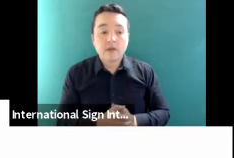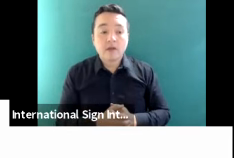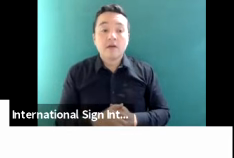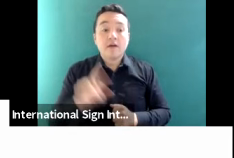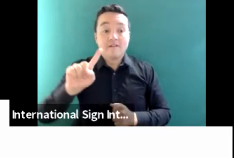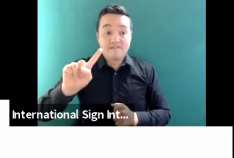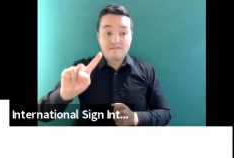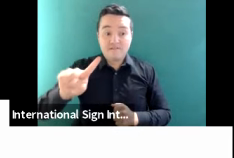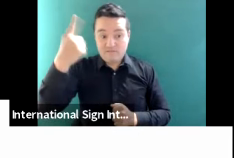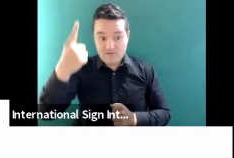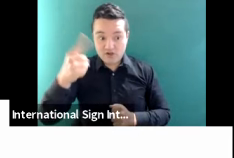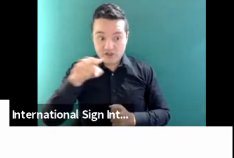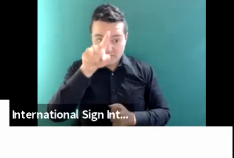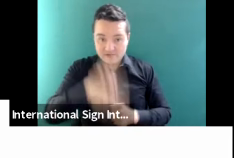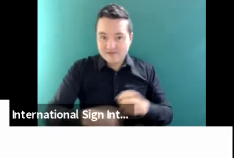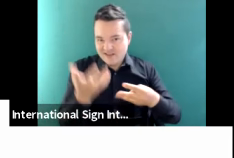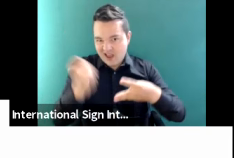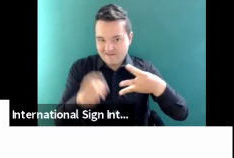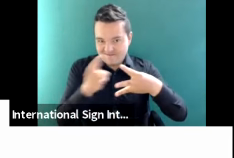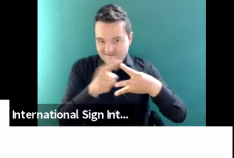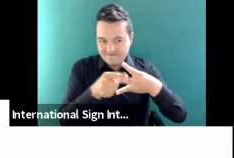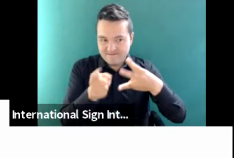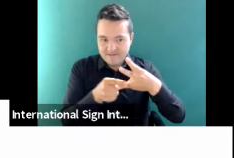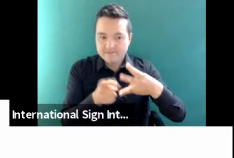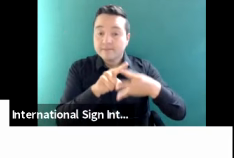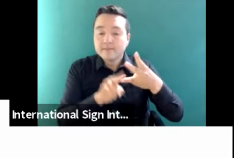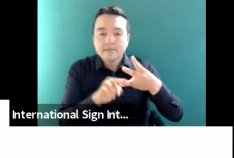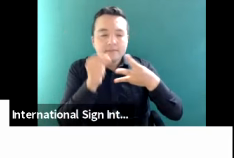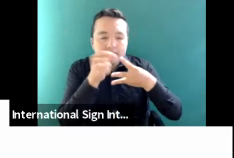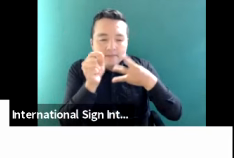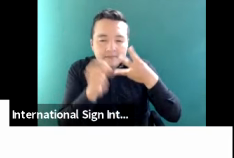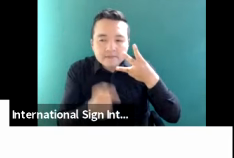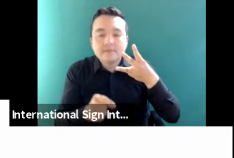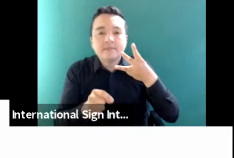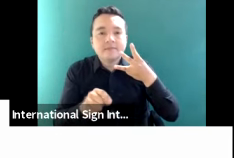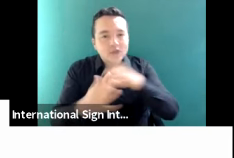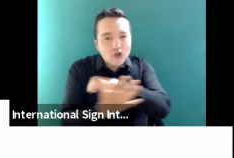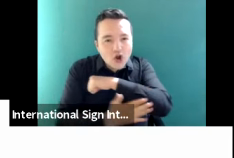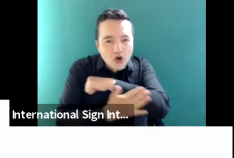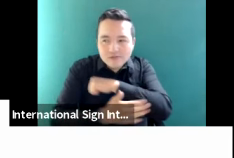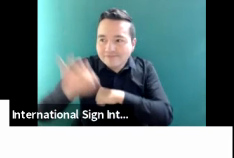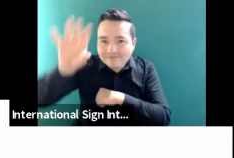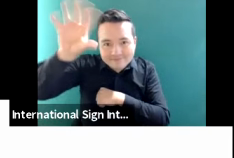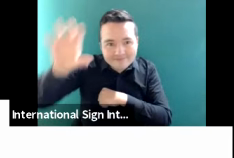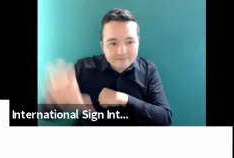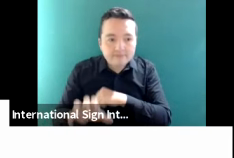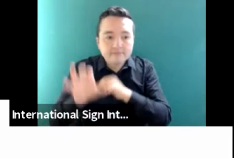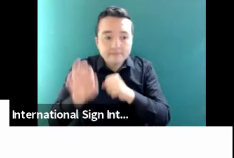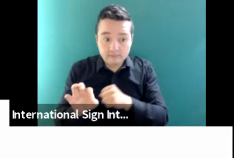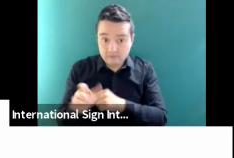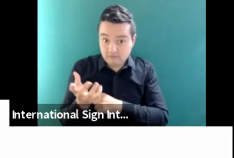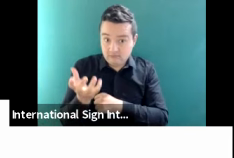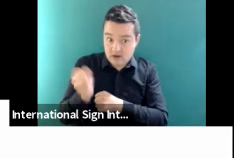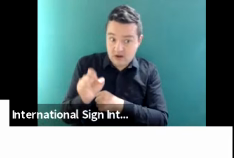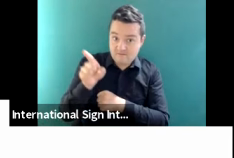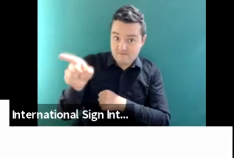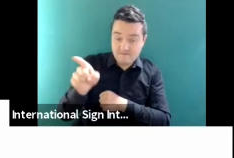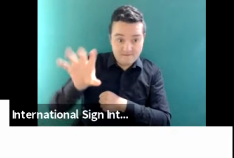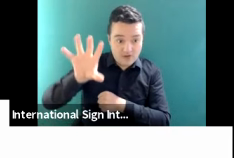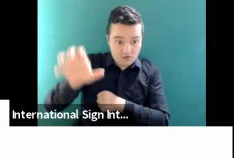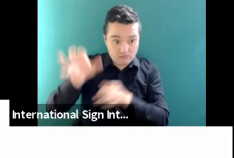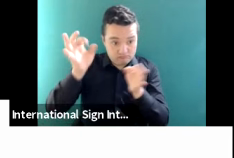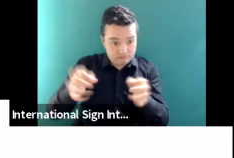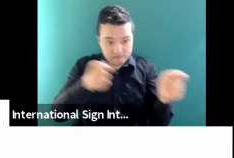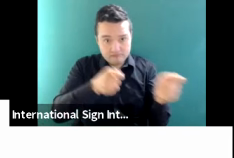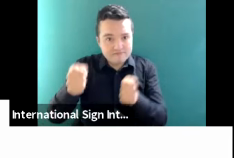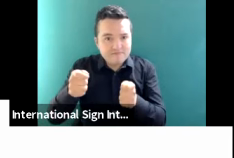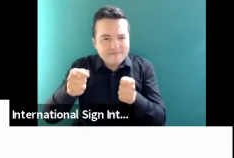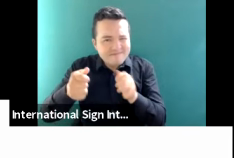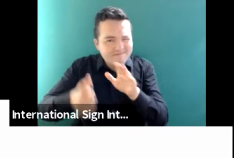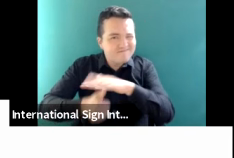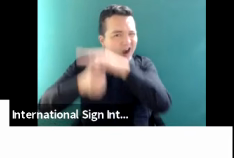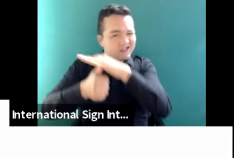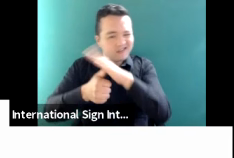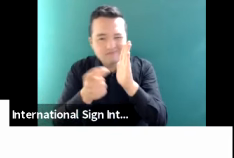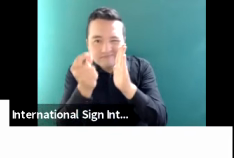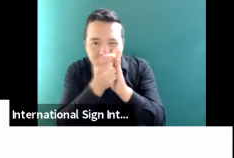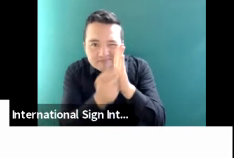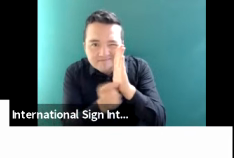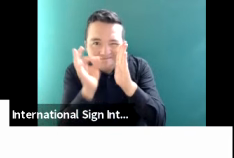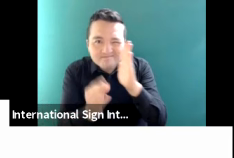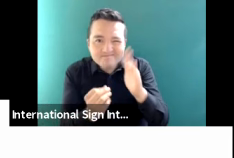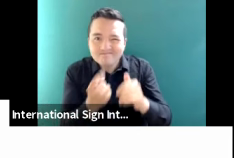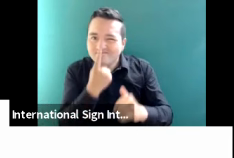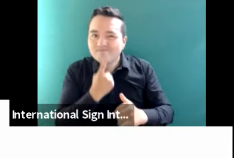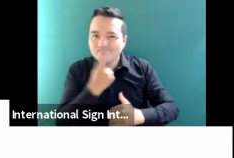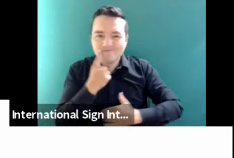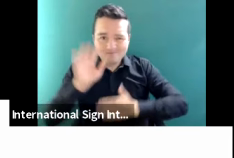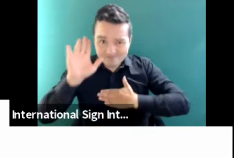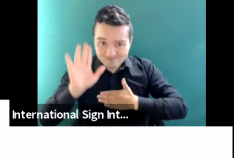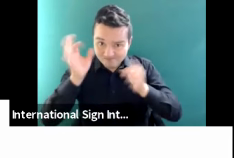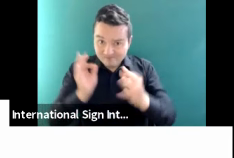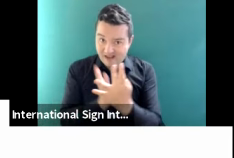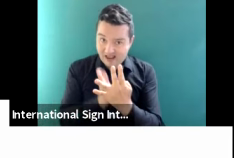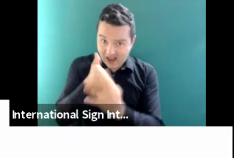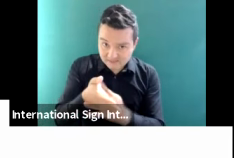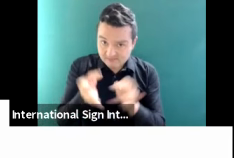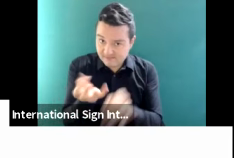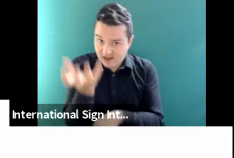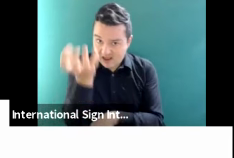And I want to start briefly to describe how this works.